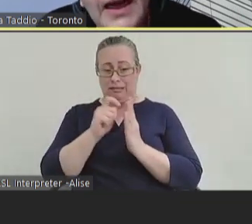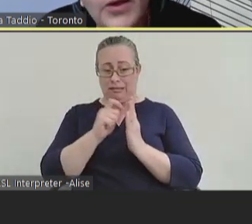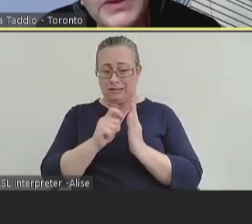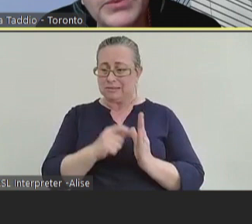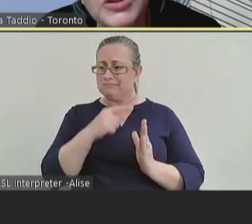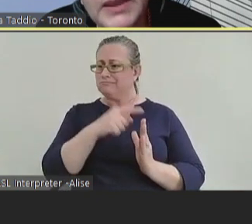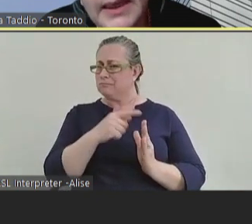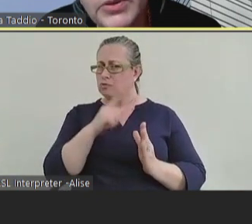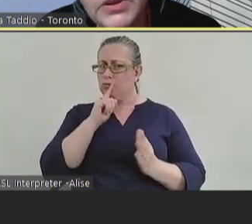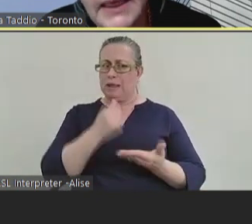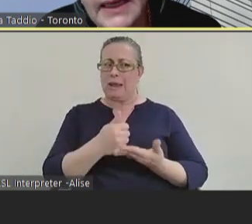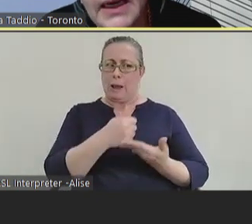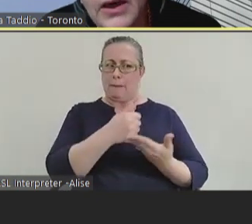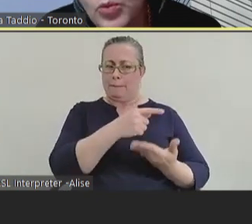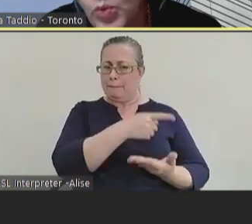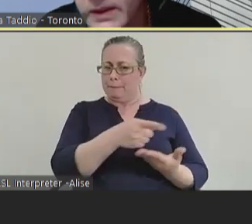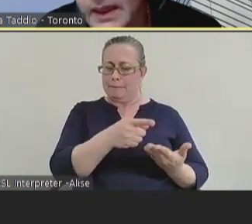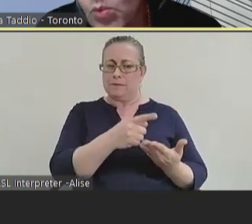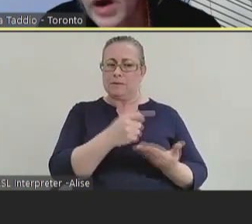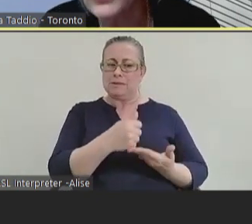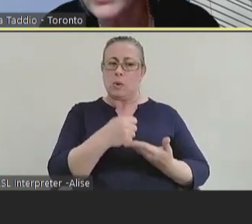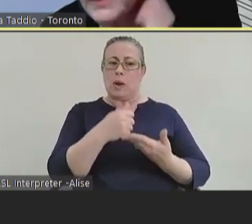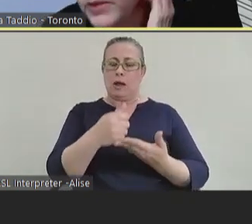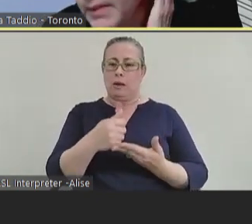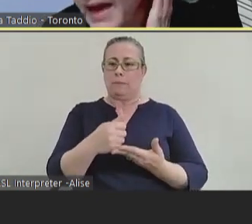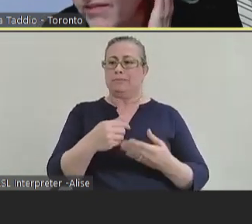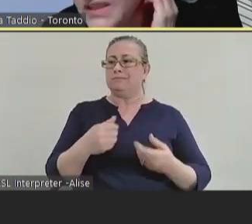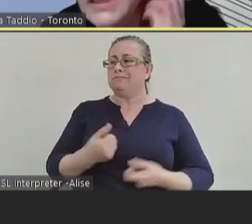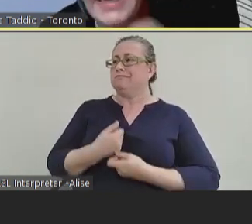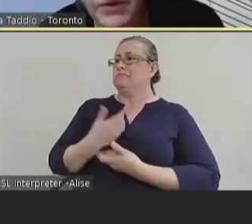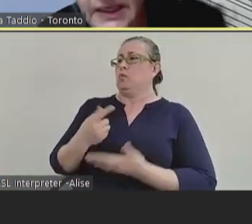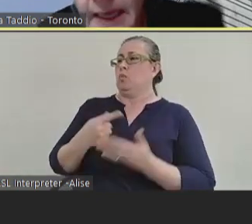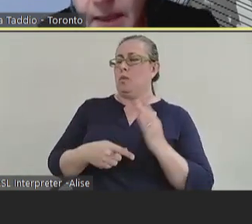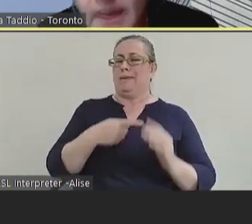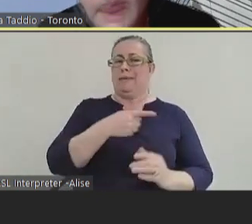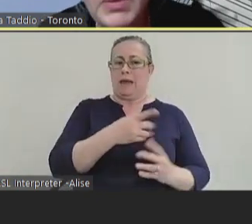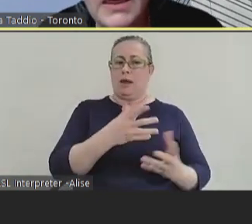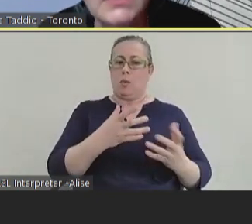helped them to be able to get out what they want without them having to advocate because